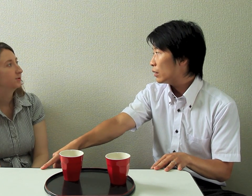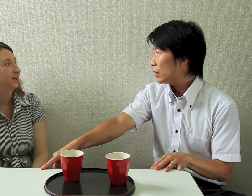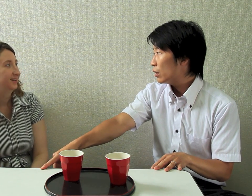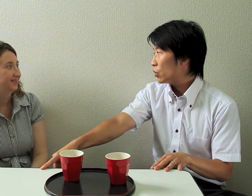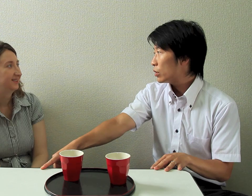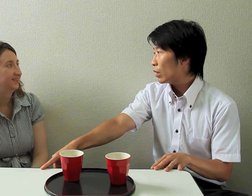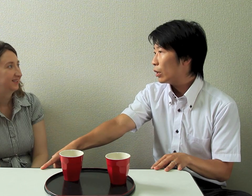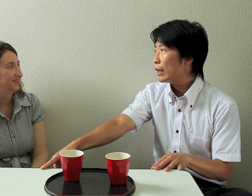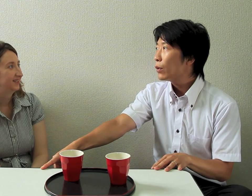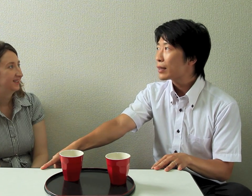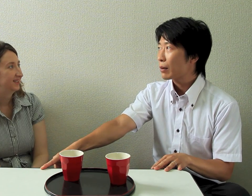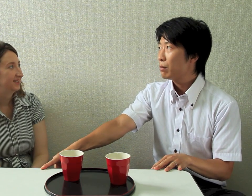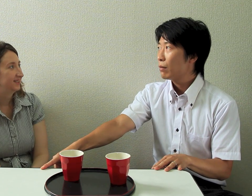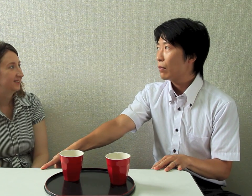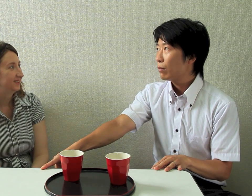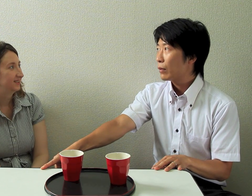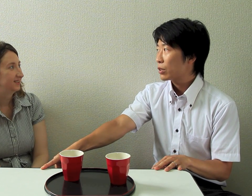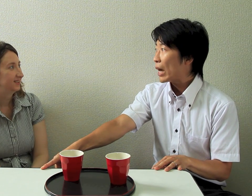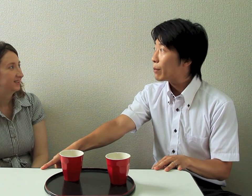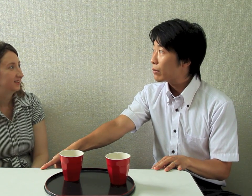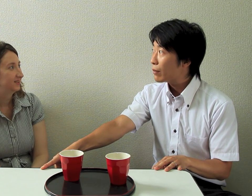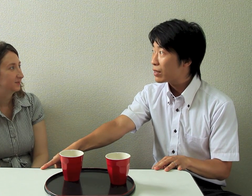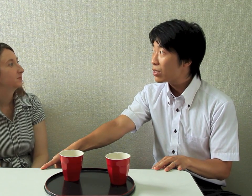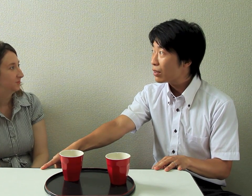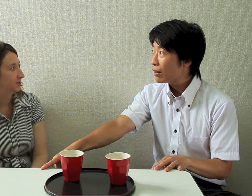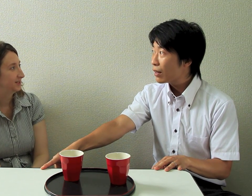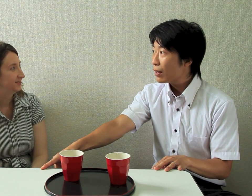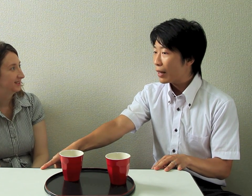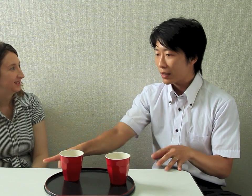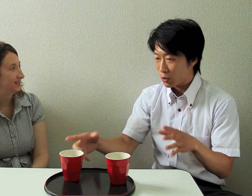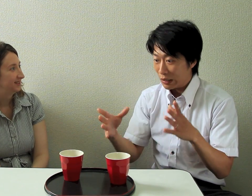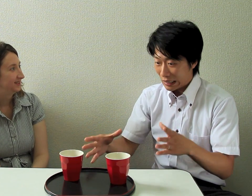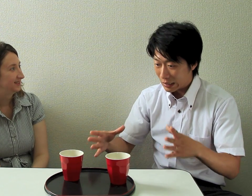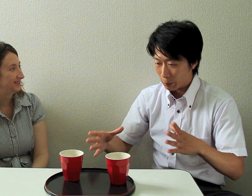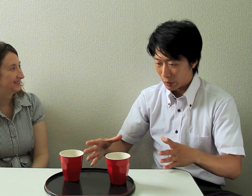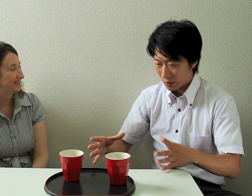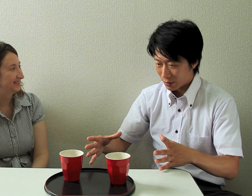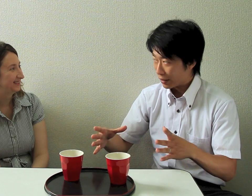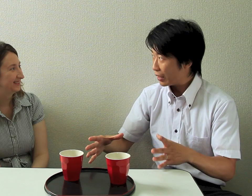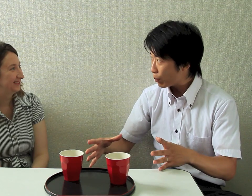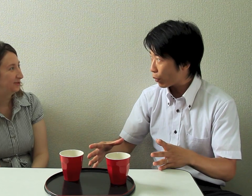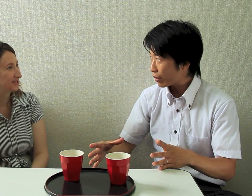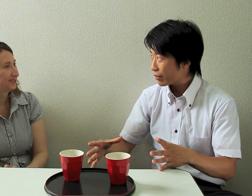It was like chat messaging except you needed a big keyboard